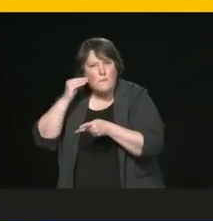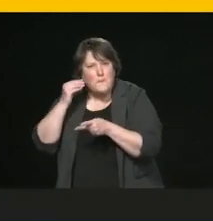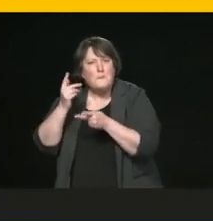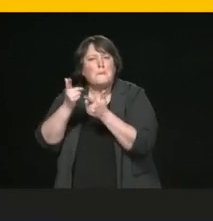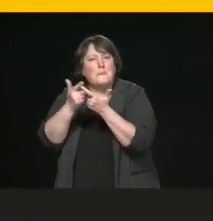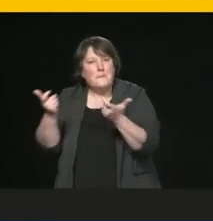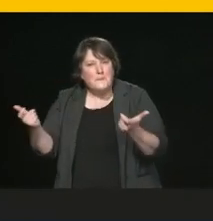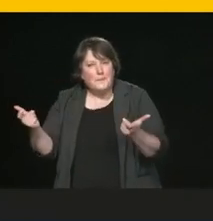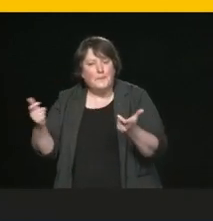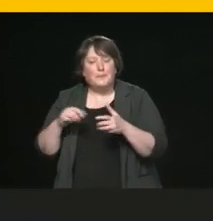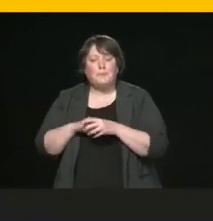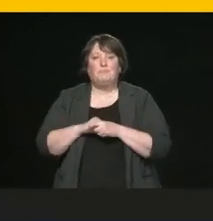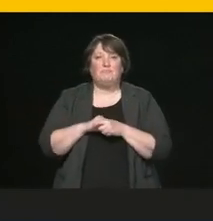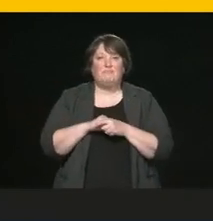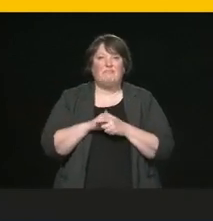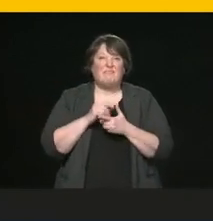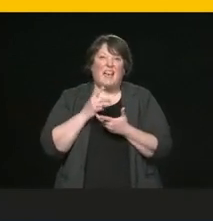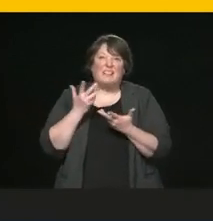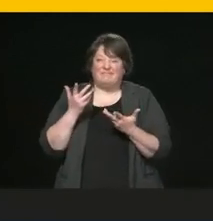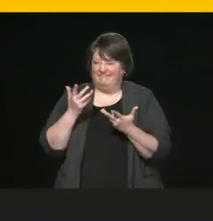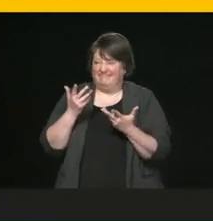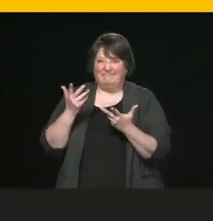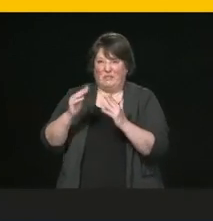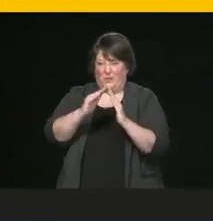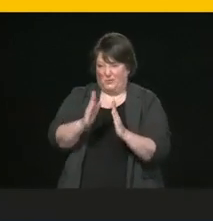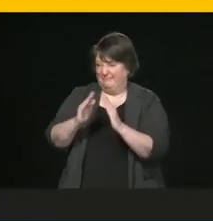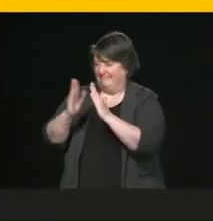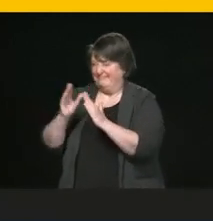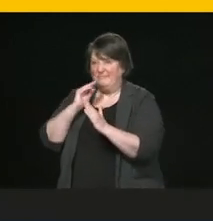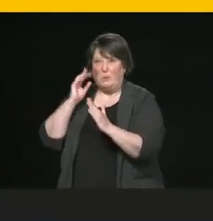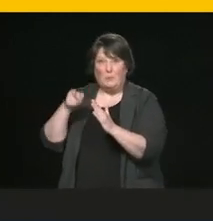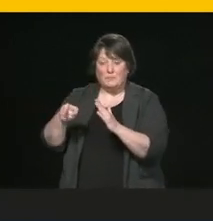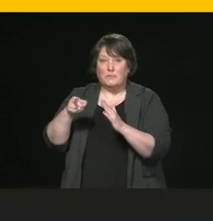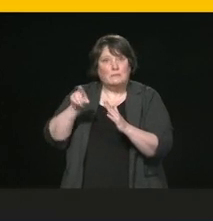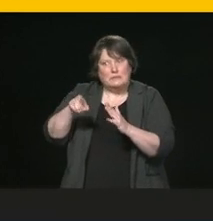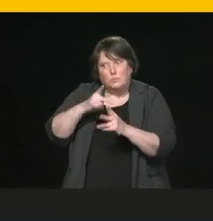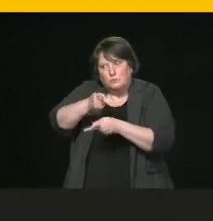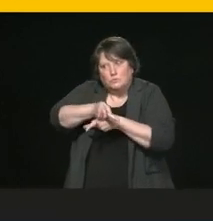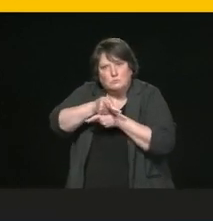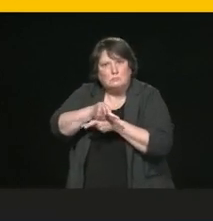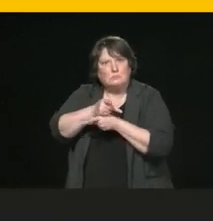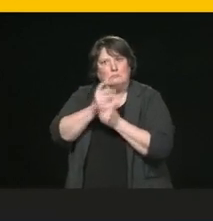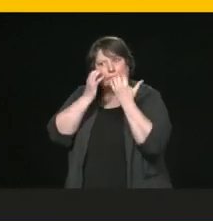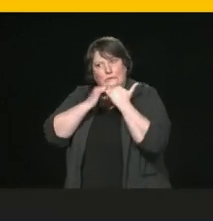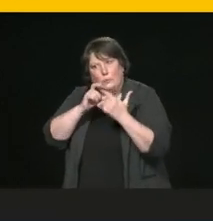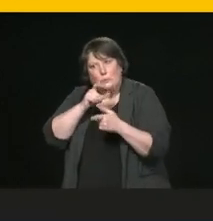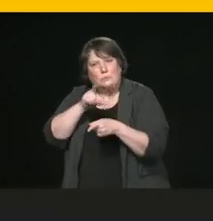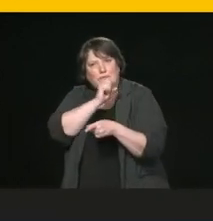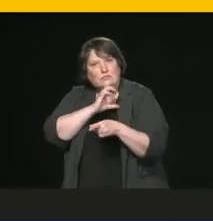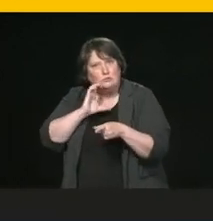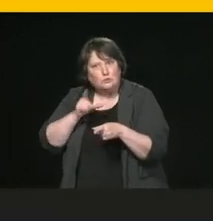FACILITIES. THE TRUTH IS TRAGIC AND